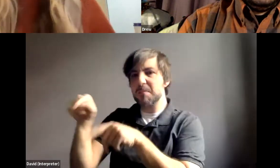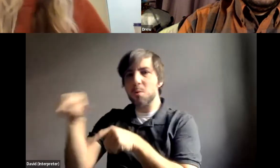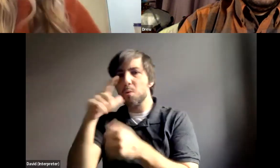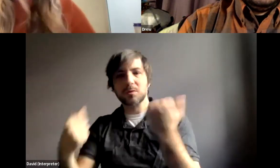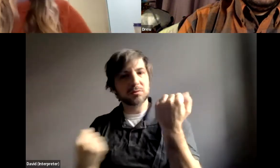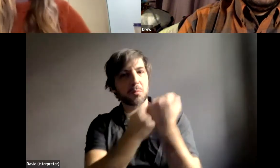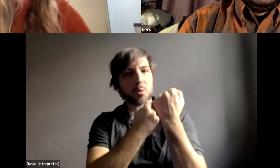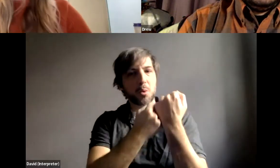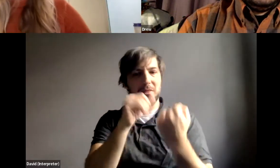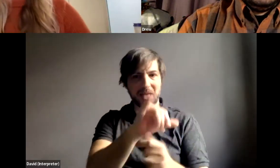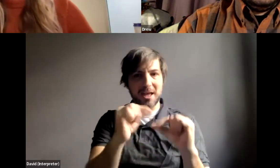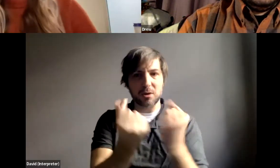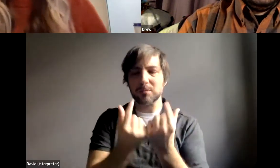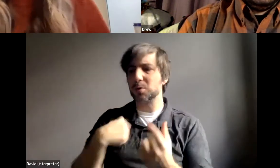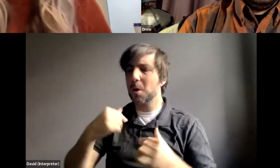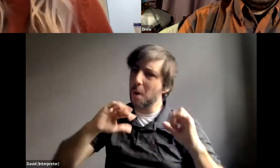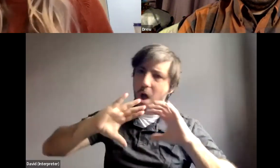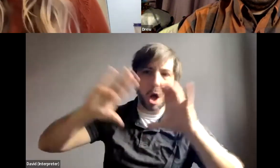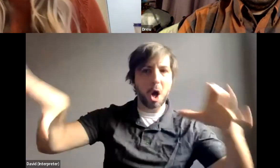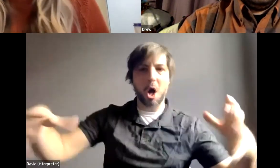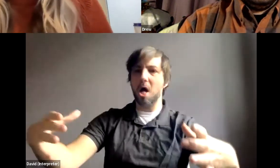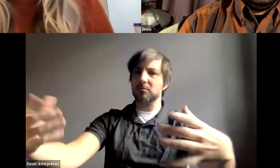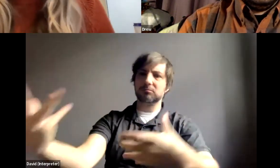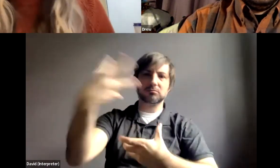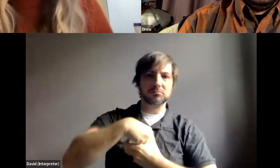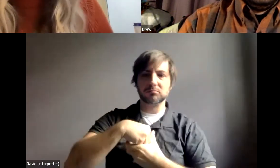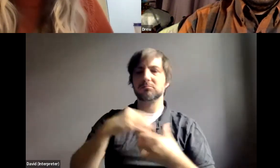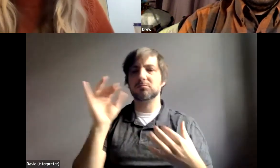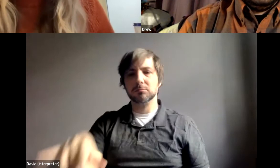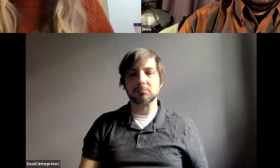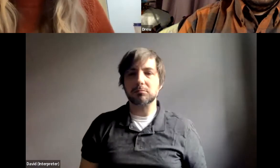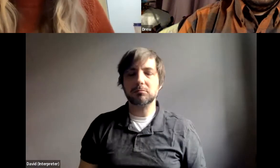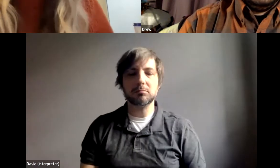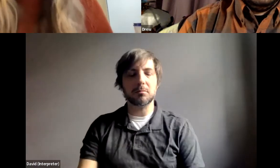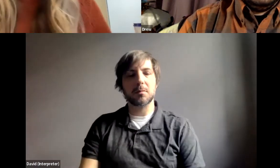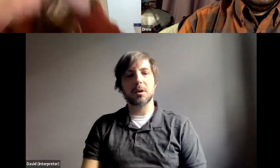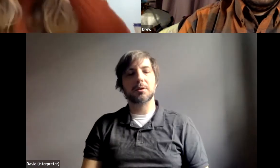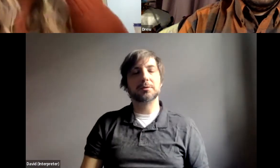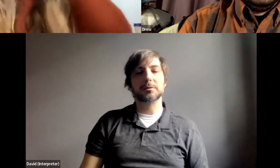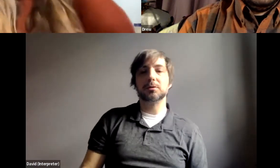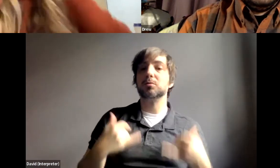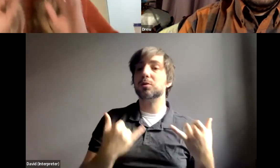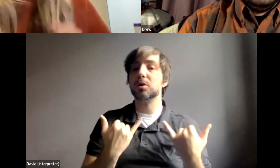. Things we have currently done within the blue